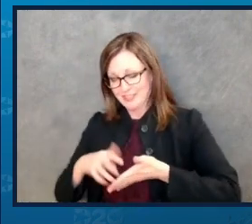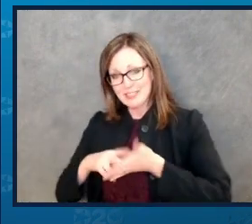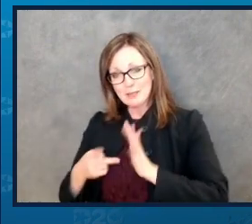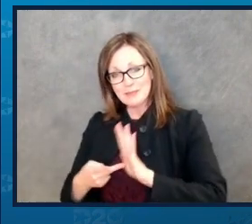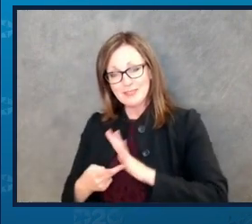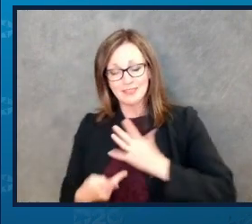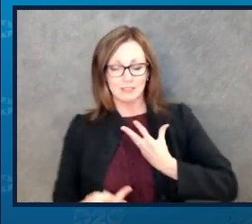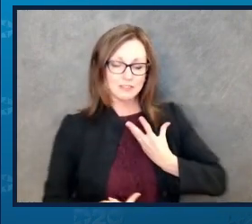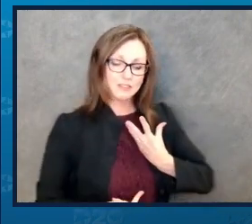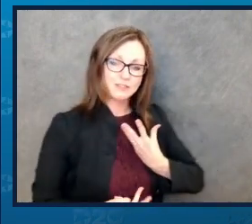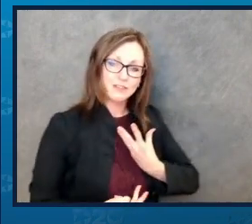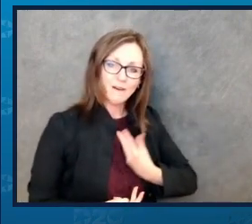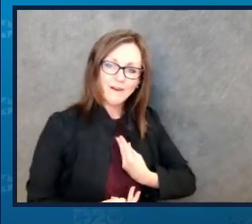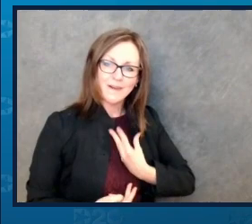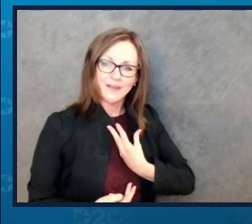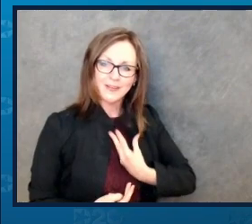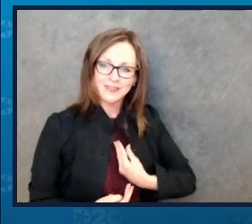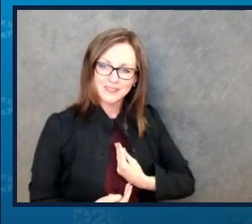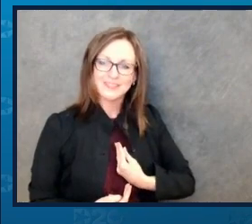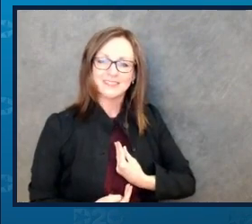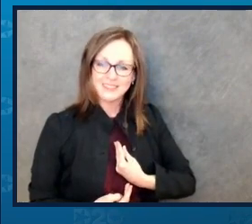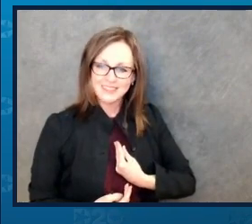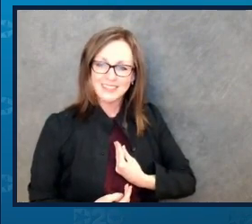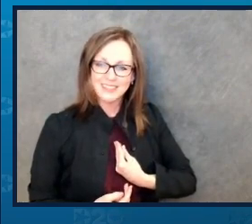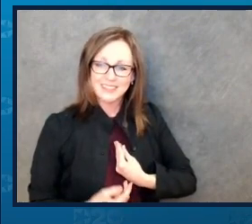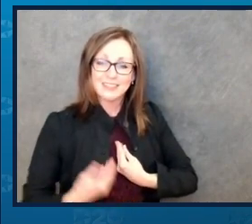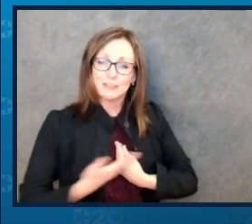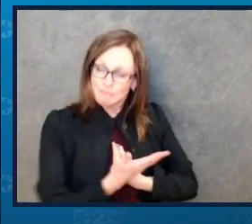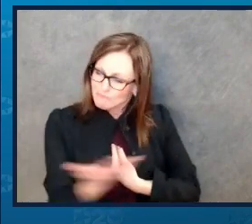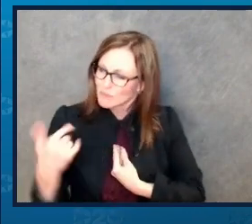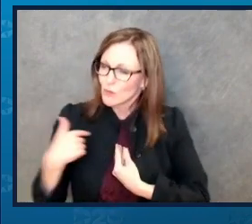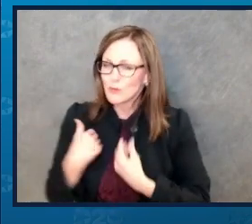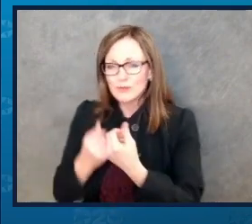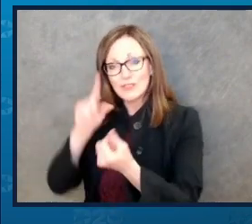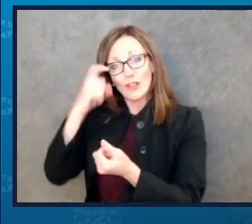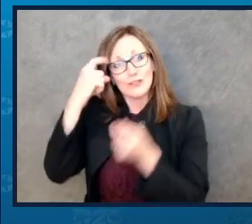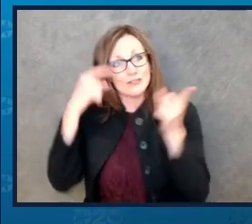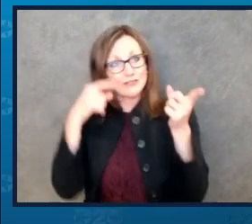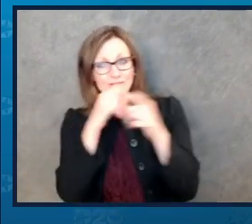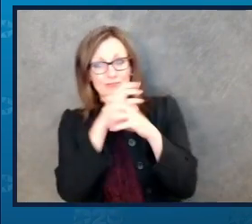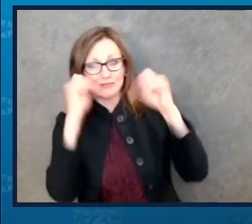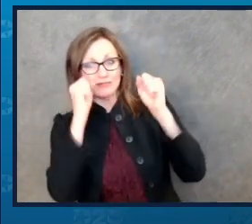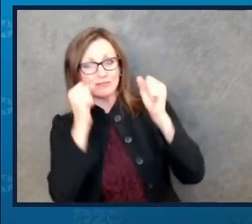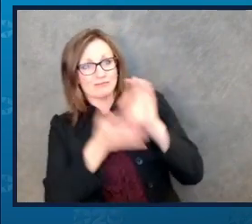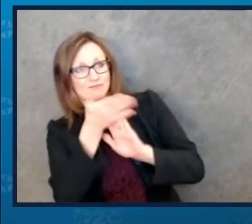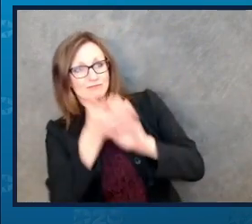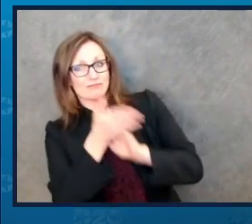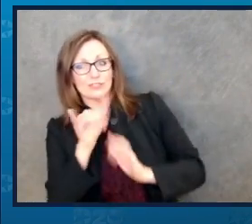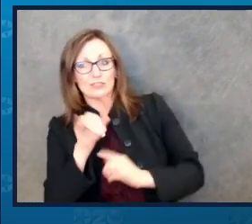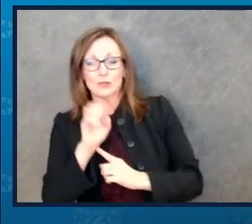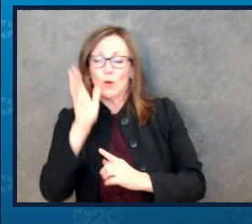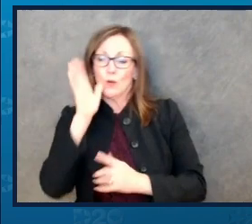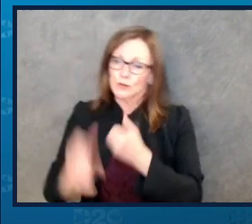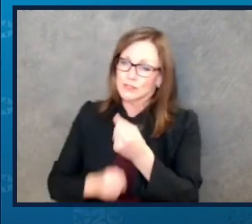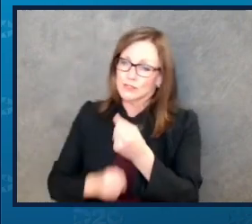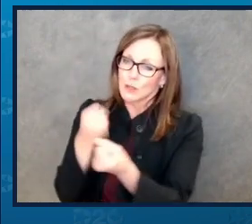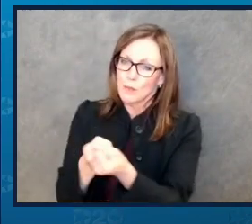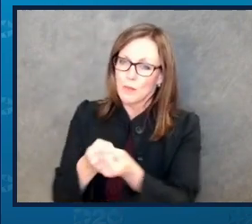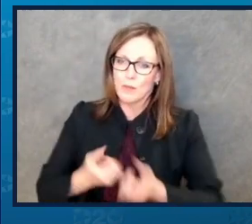WE ARE A NATION READY TO END